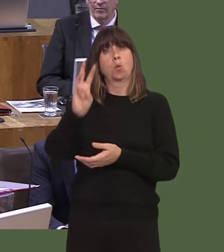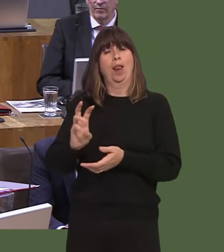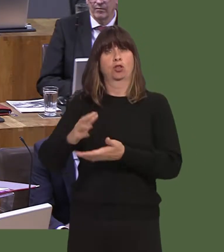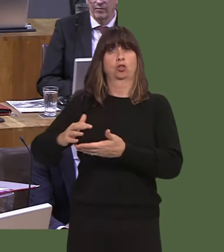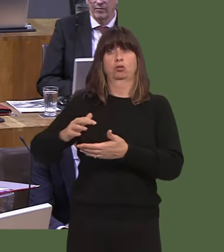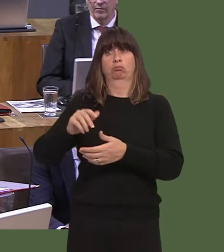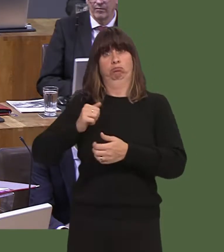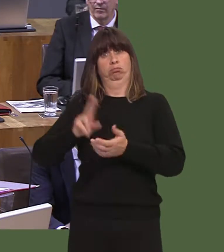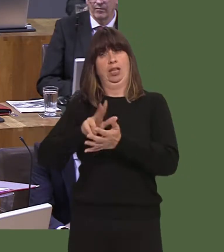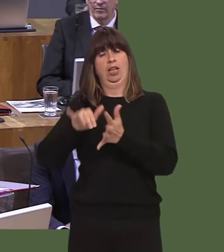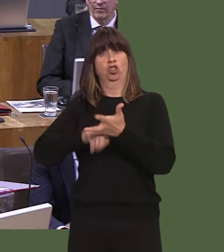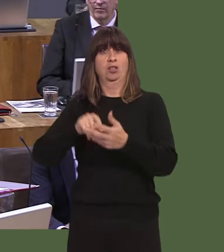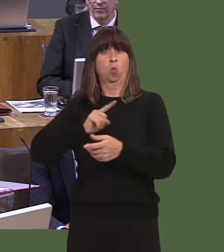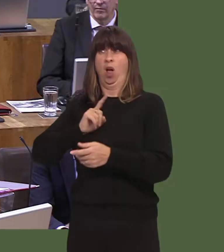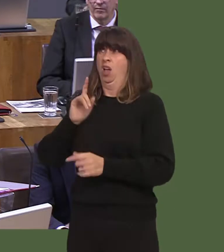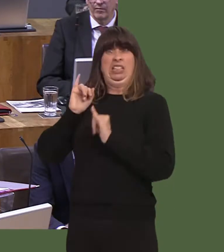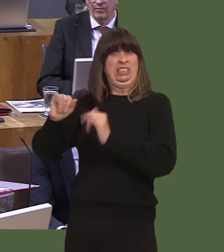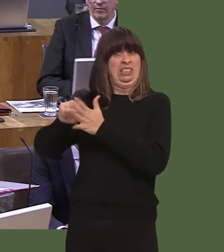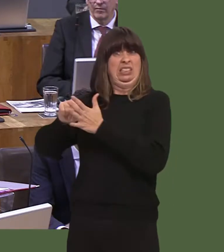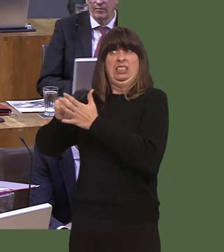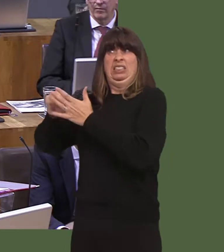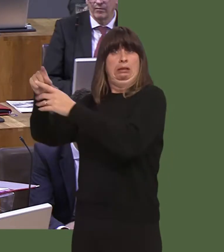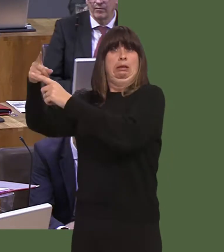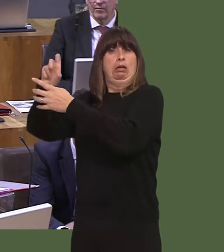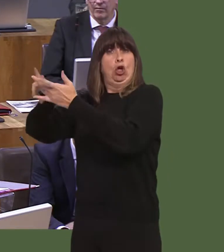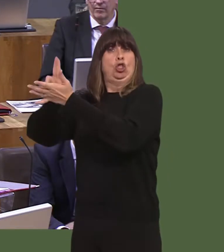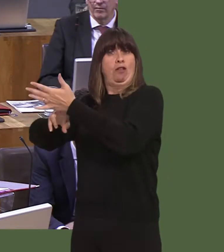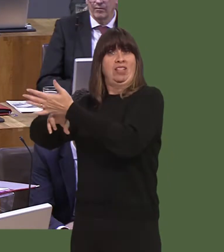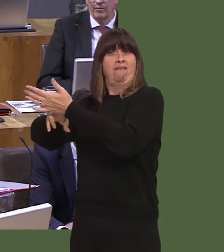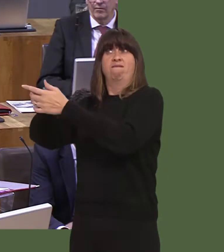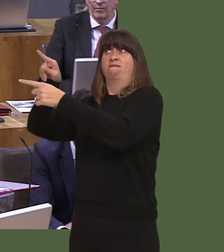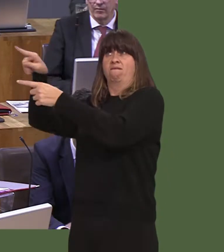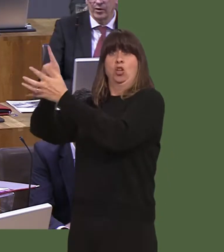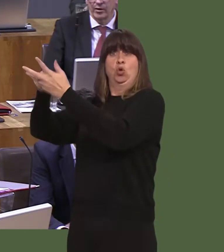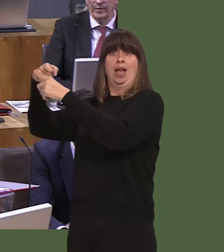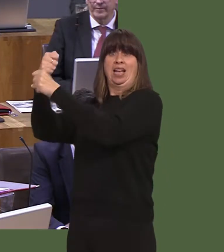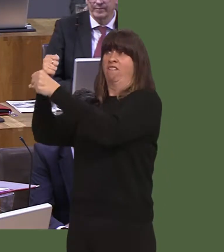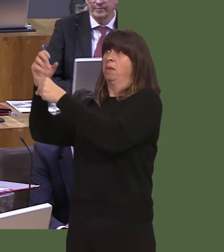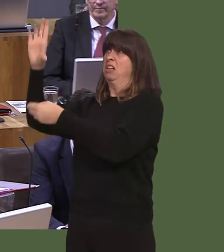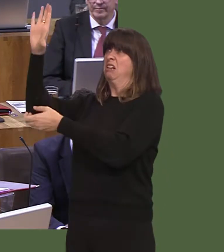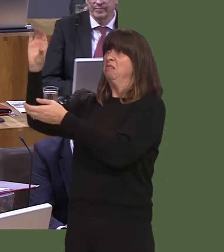seen that money being diminished year after year after year by a Tory Government that is hellbent on austerity.